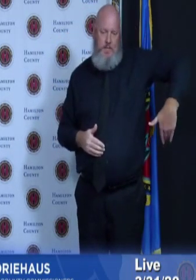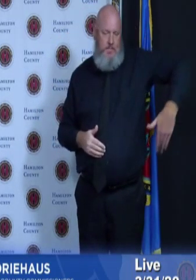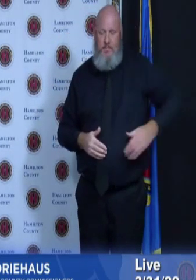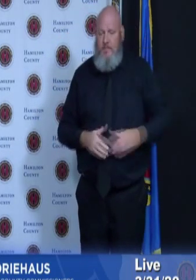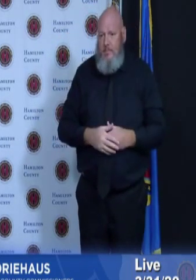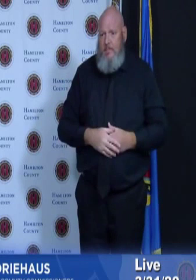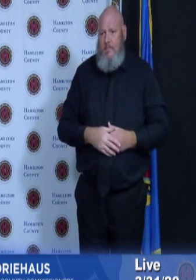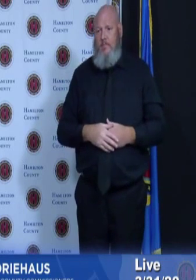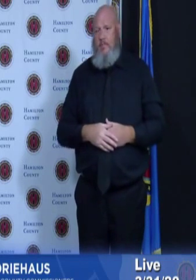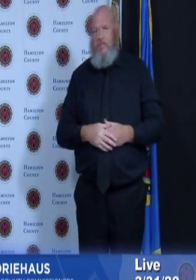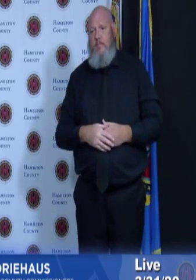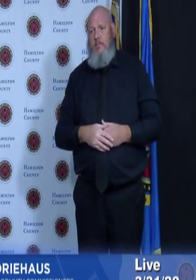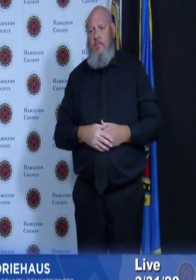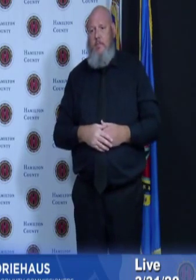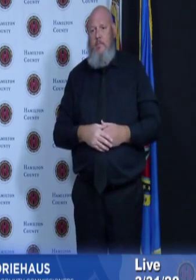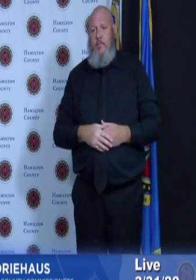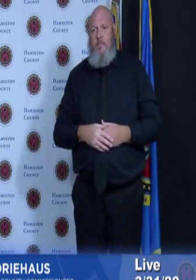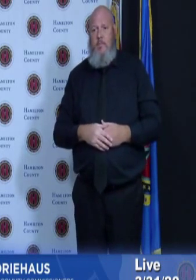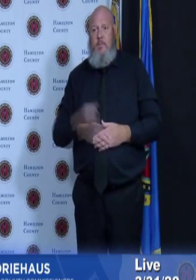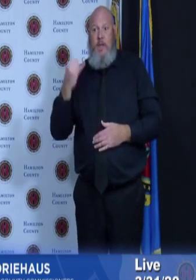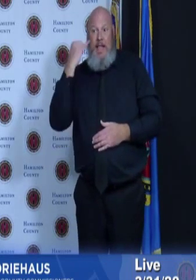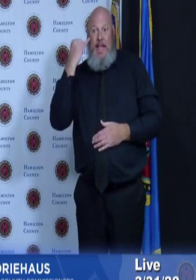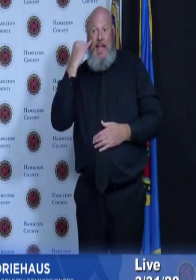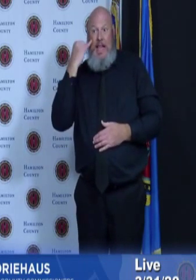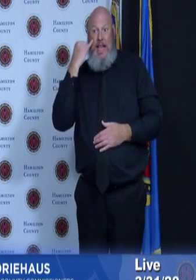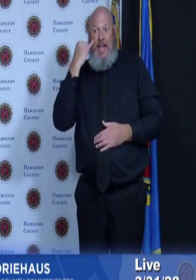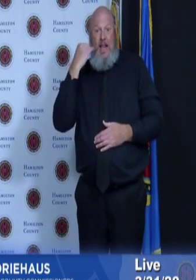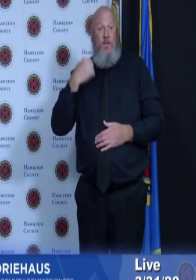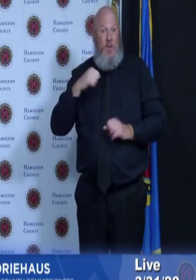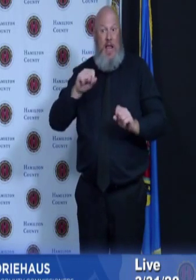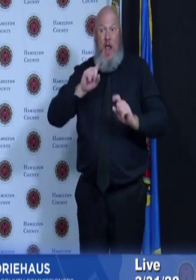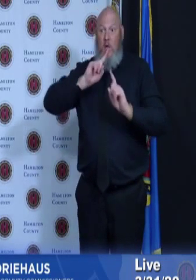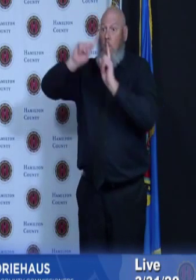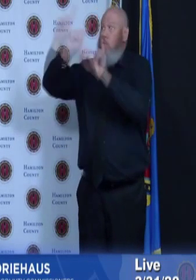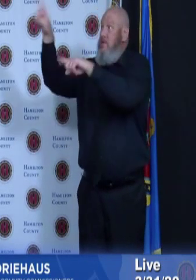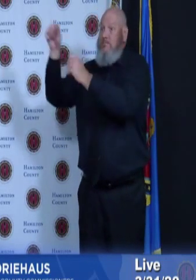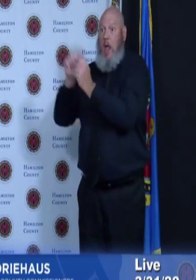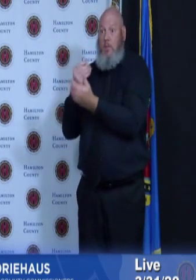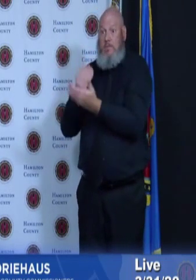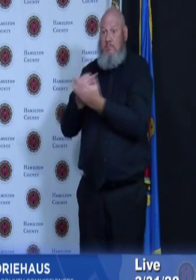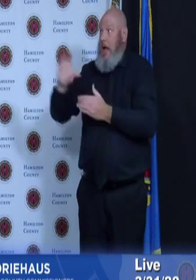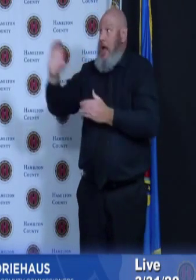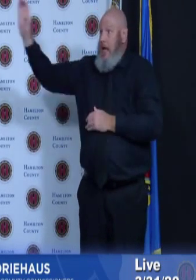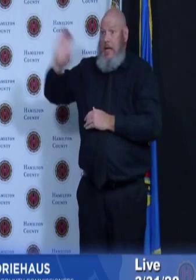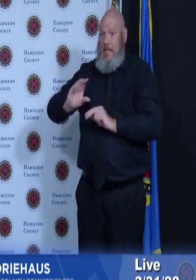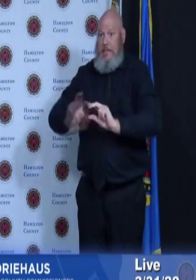dollars to try to continue to maintain the services of the county I think that